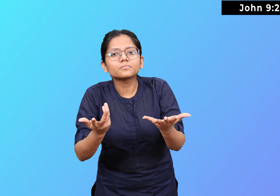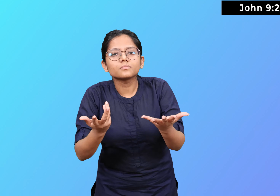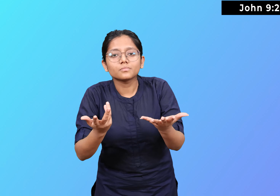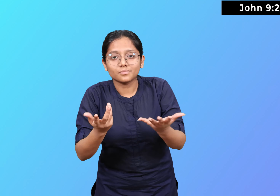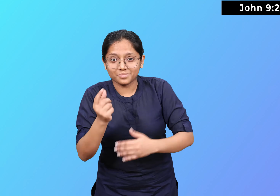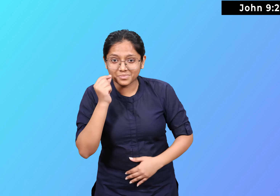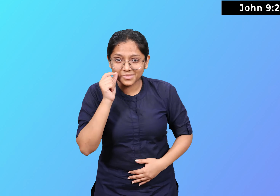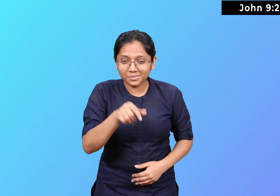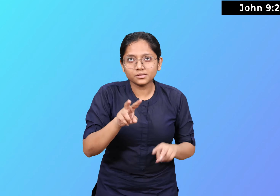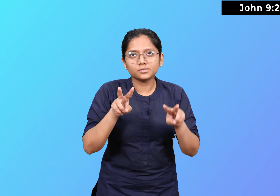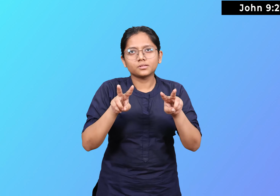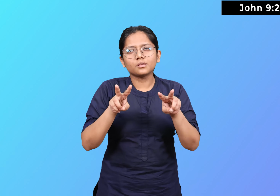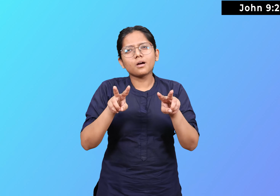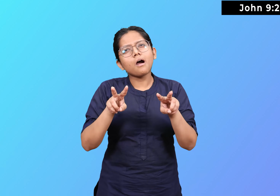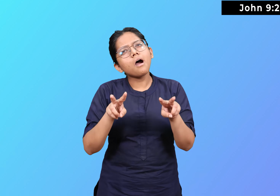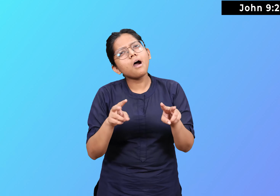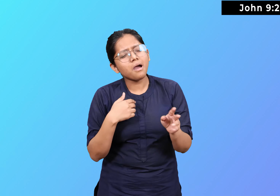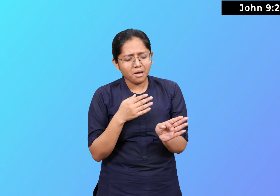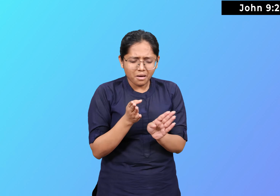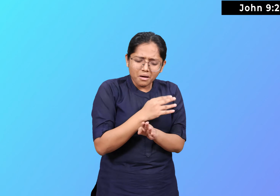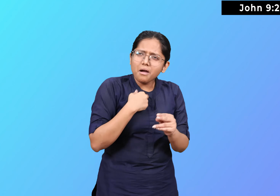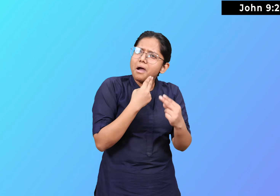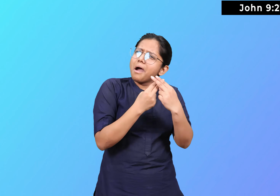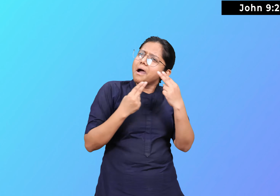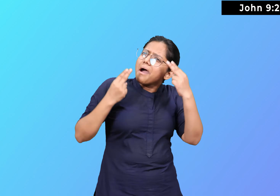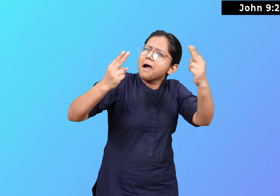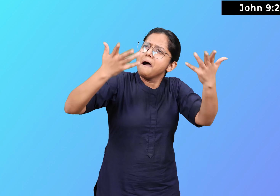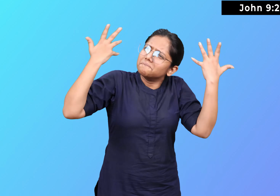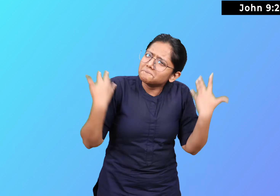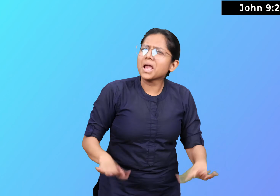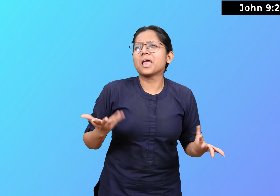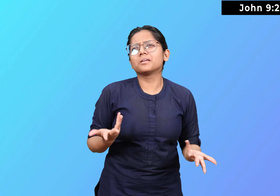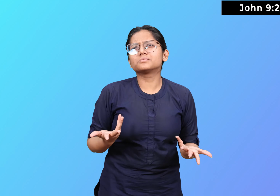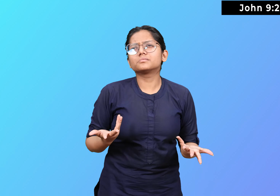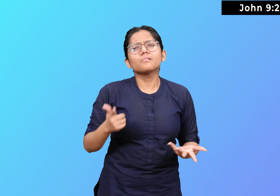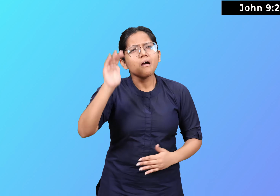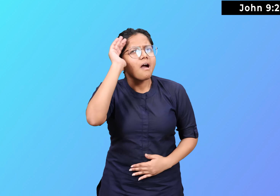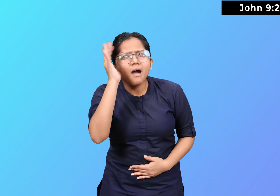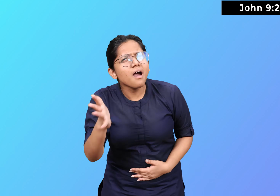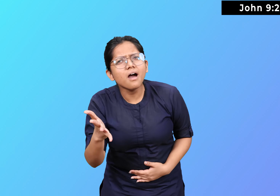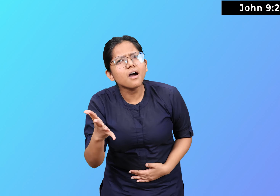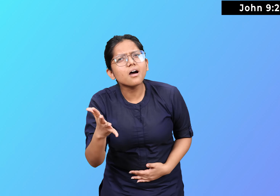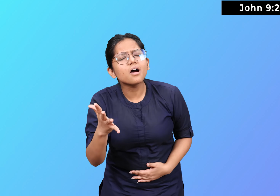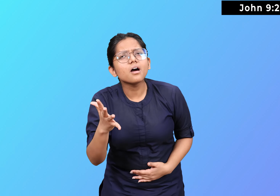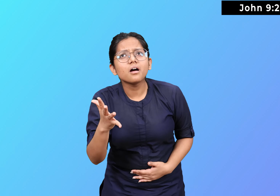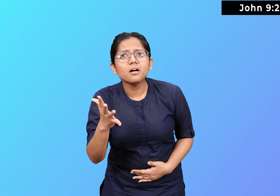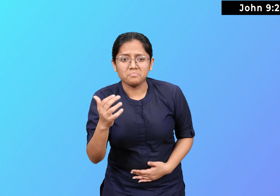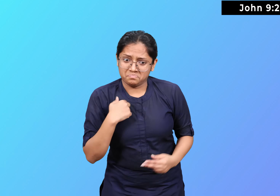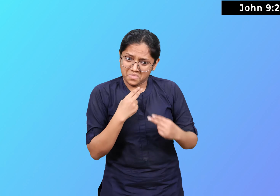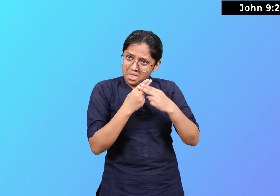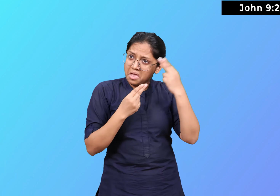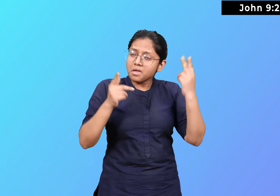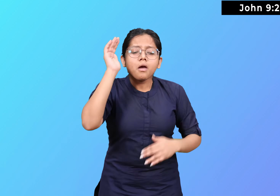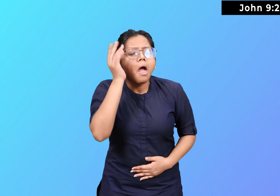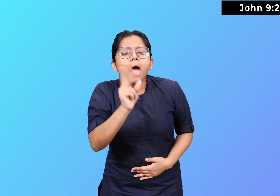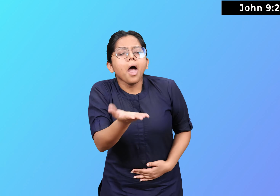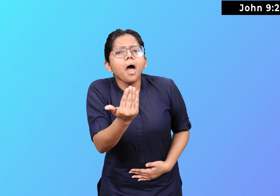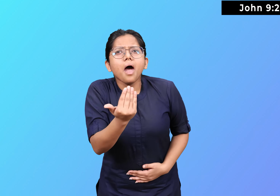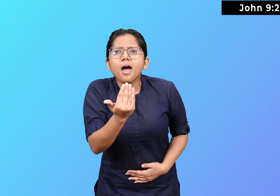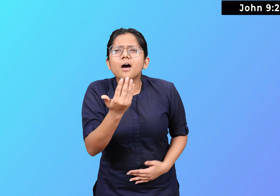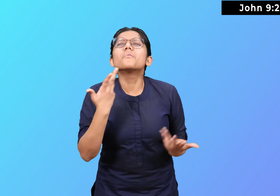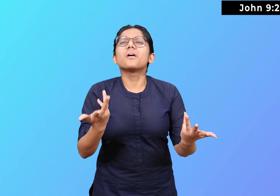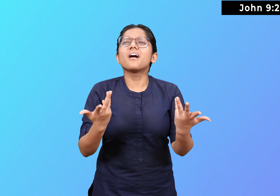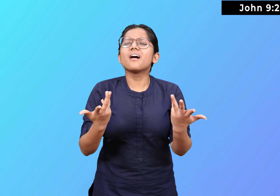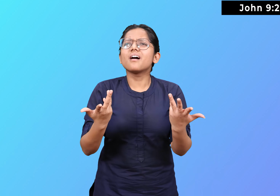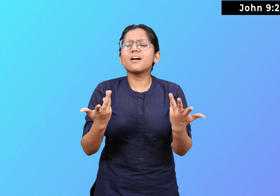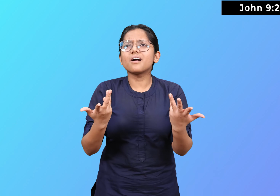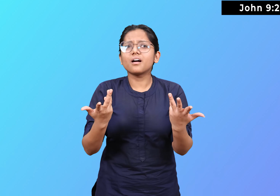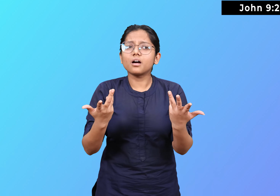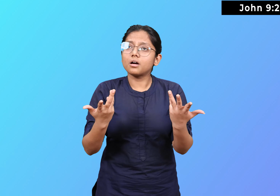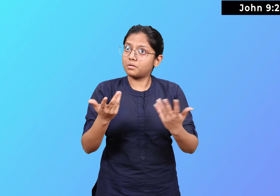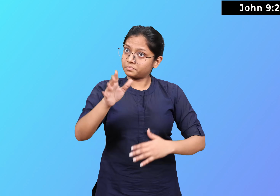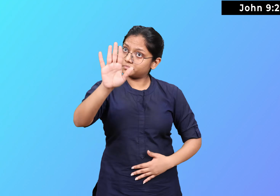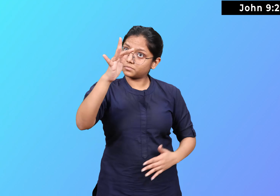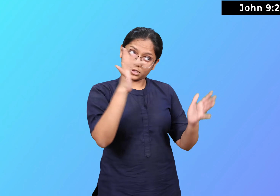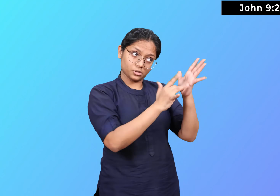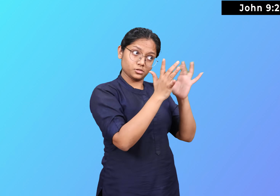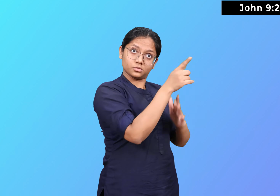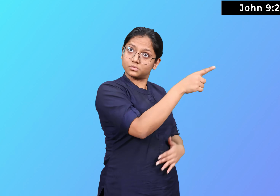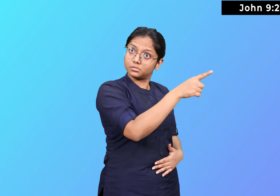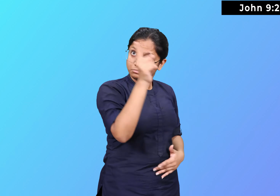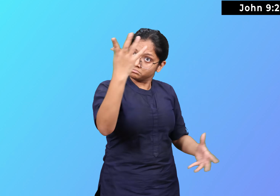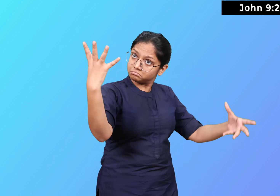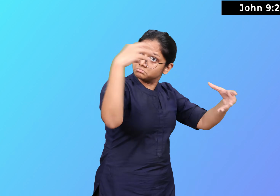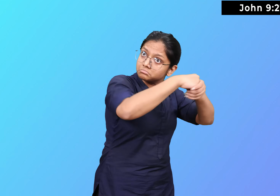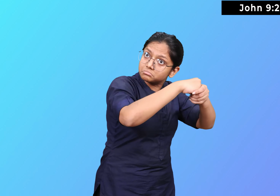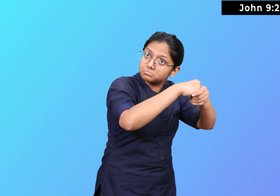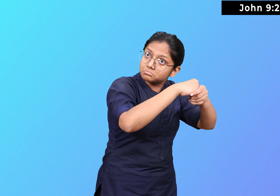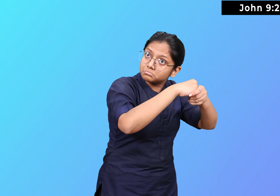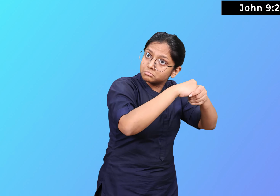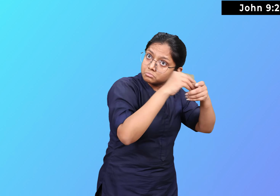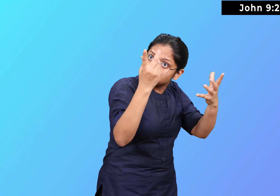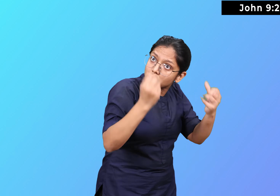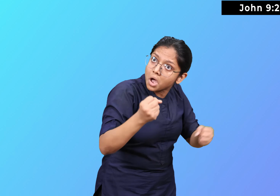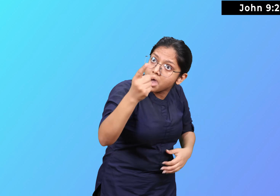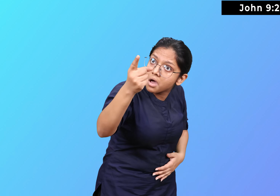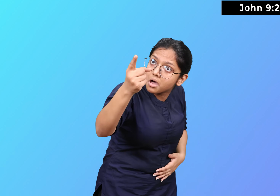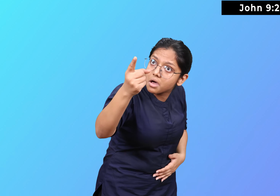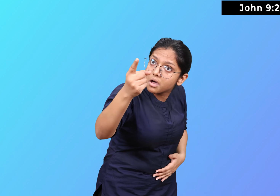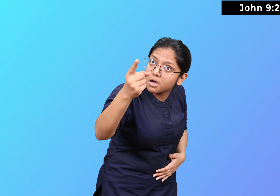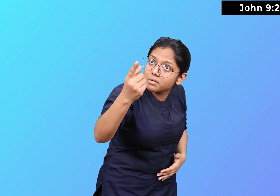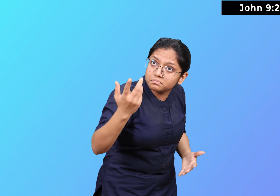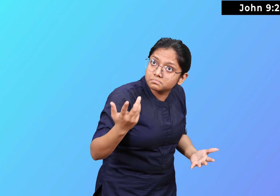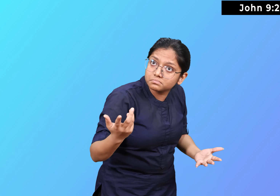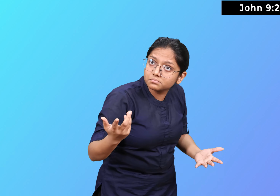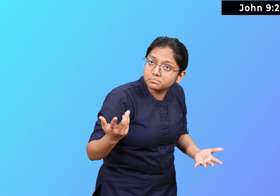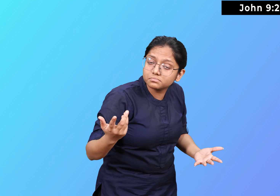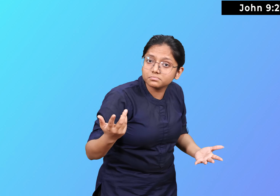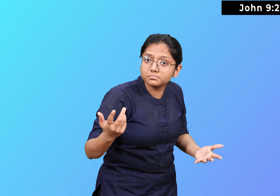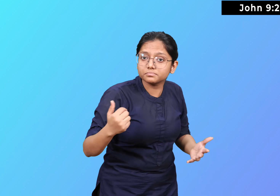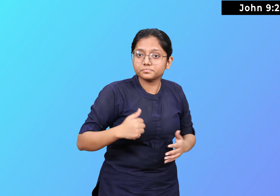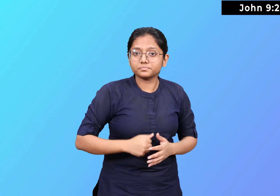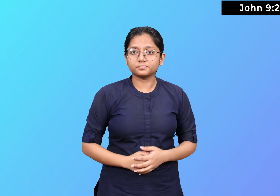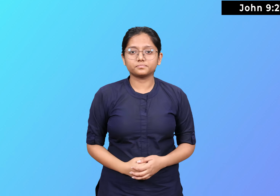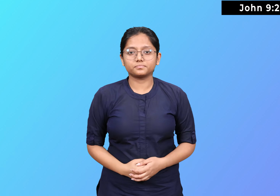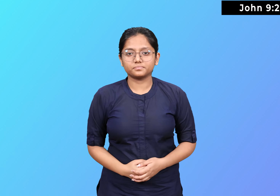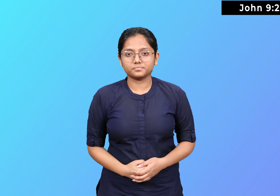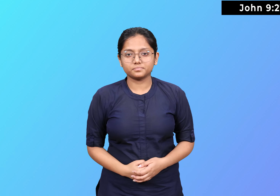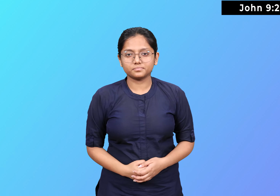He answered, “I have already told you that. But you would not listen to me. Why do you want to hear it again? Do you want to be his followers too?”